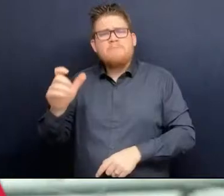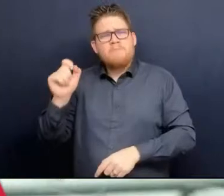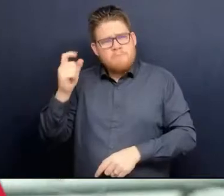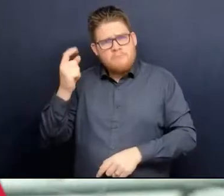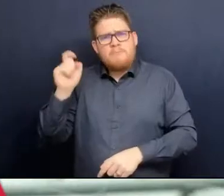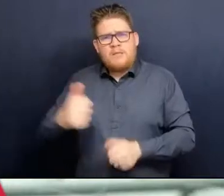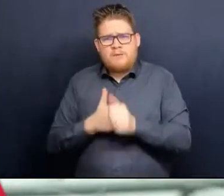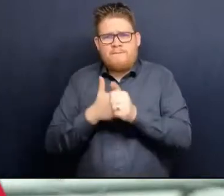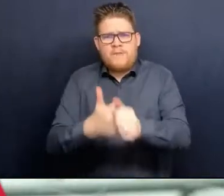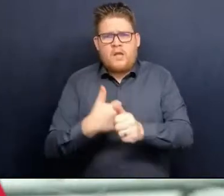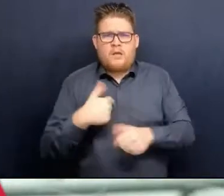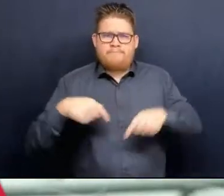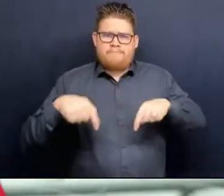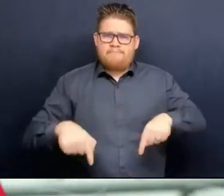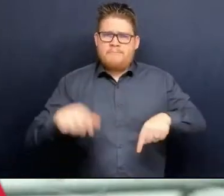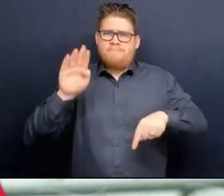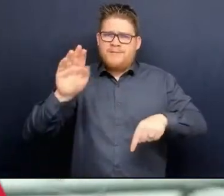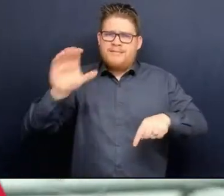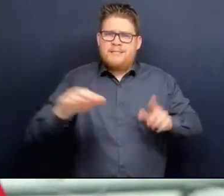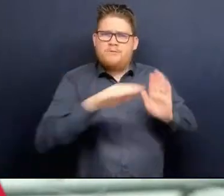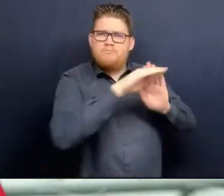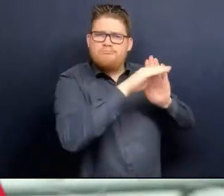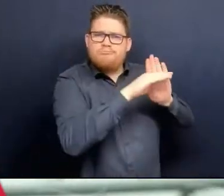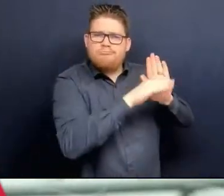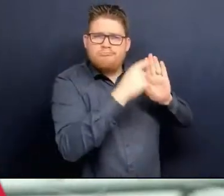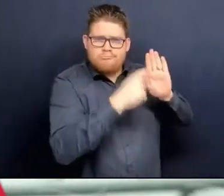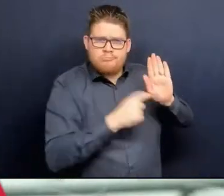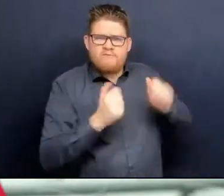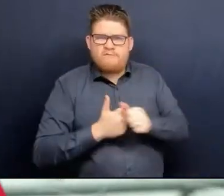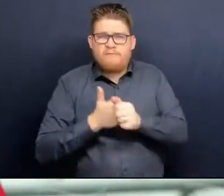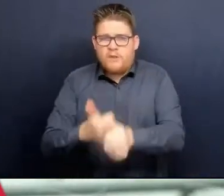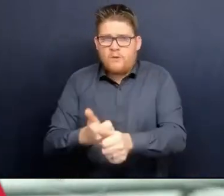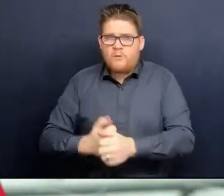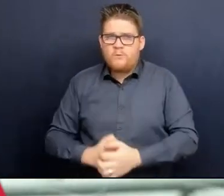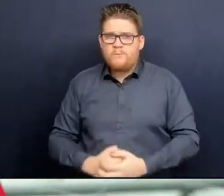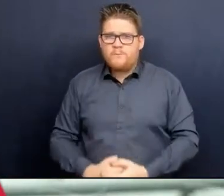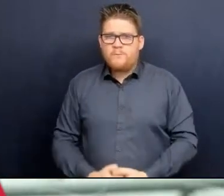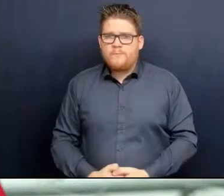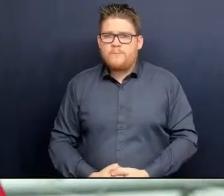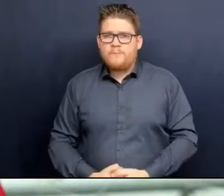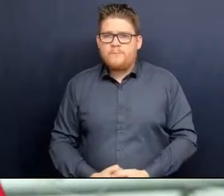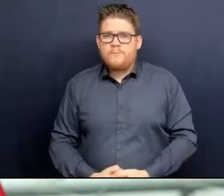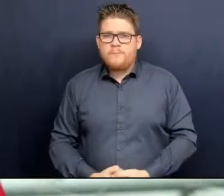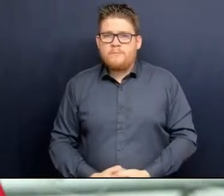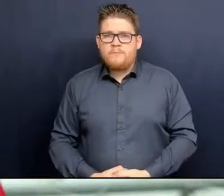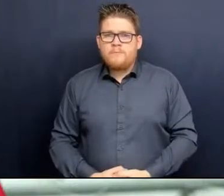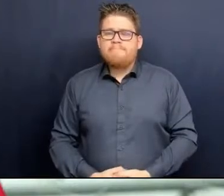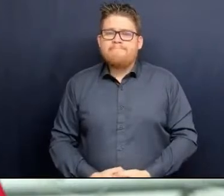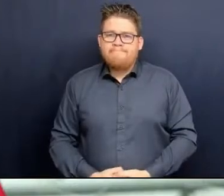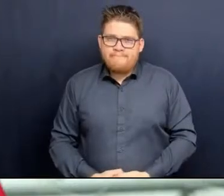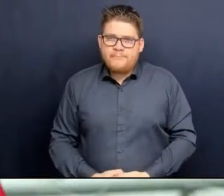that they follow the rules that we have in place in the province